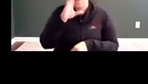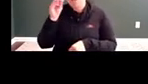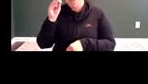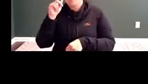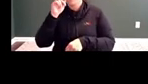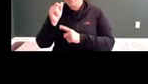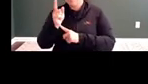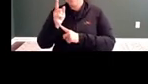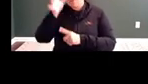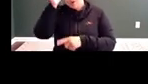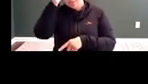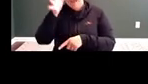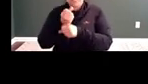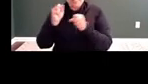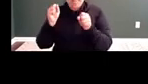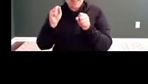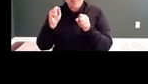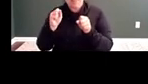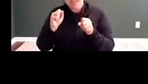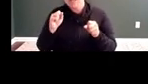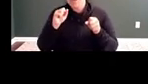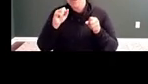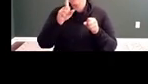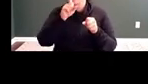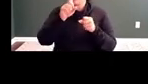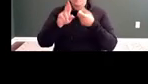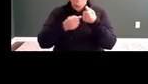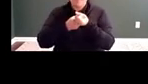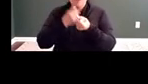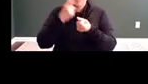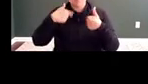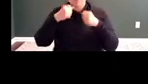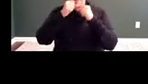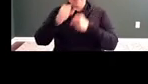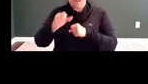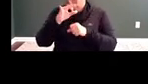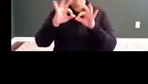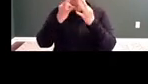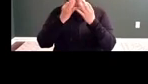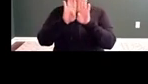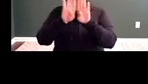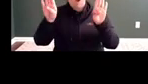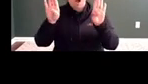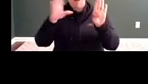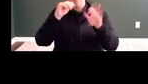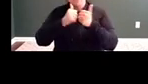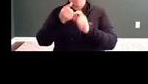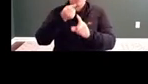her dad was safe to share that with him. And it just really reinforced for me the power of the family wall, and how it can impact people.